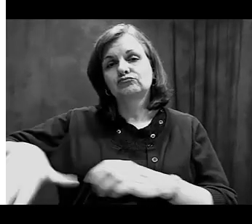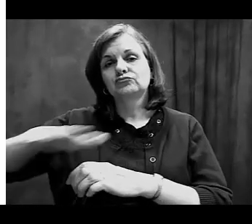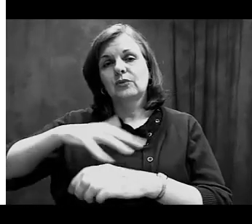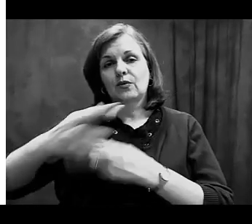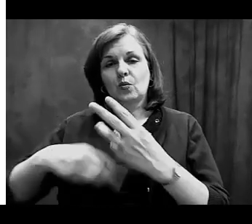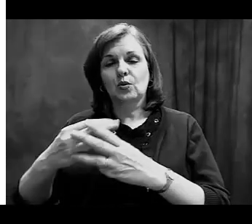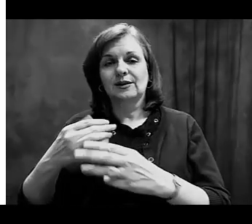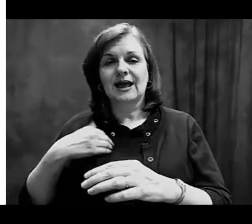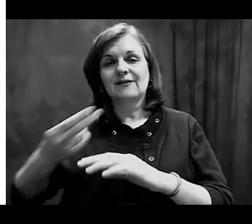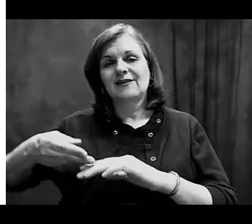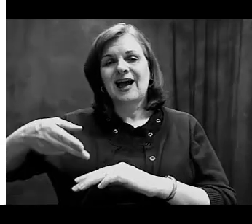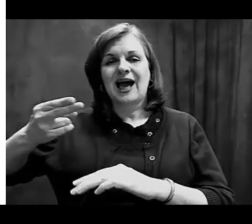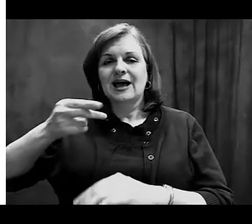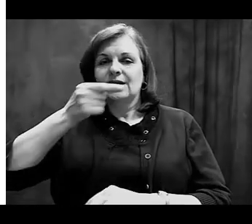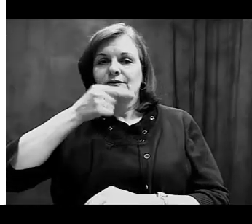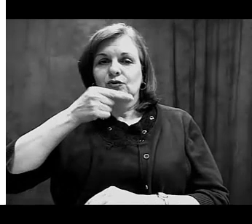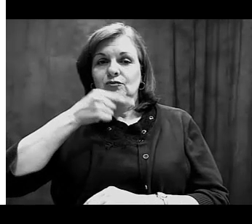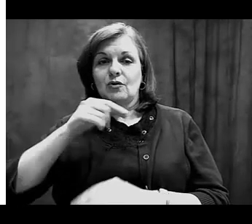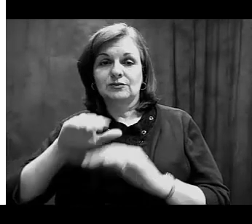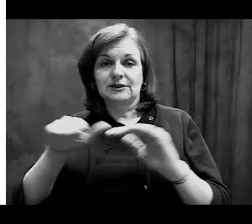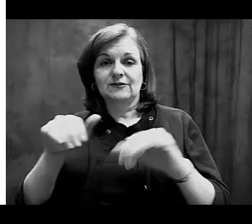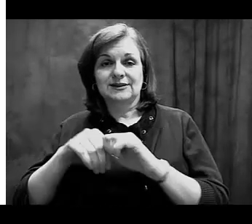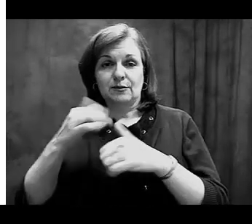with abnormally high blood glucose levels